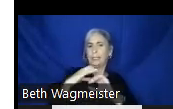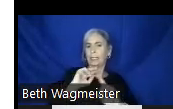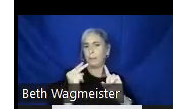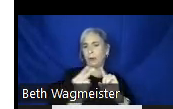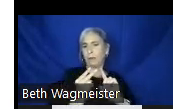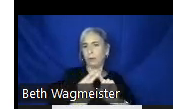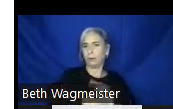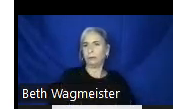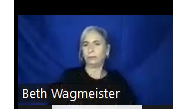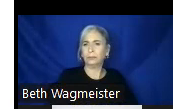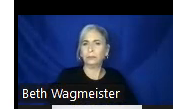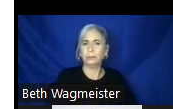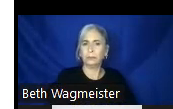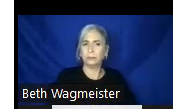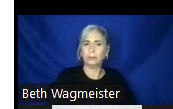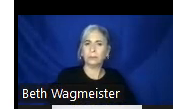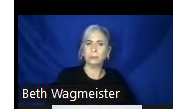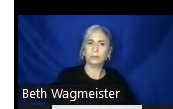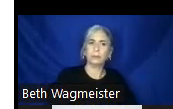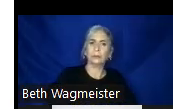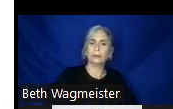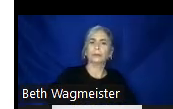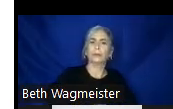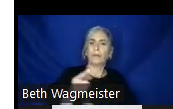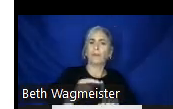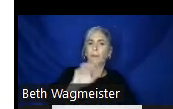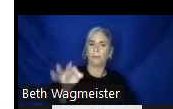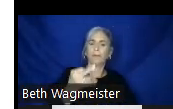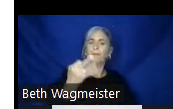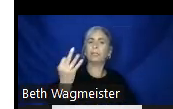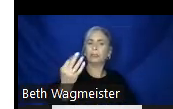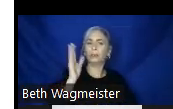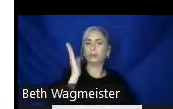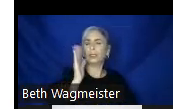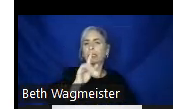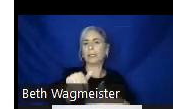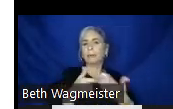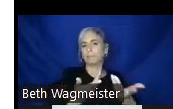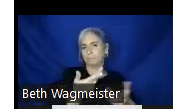from France, who is presenting on ableism and digital accessibility